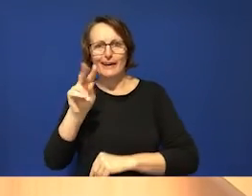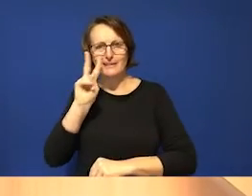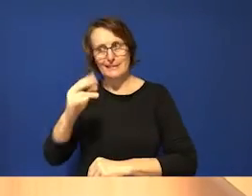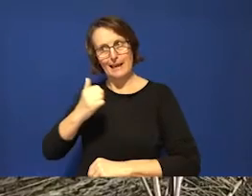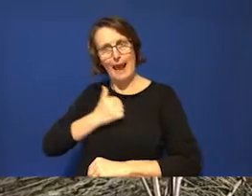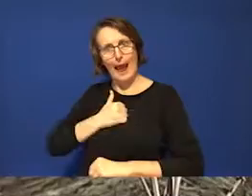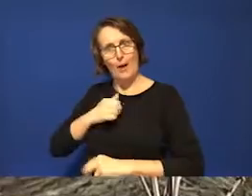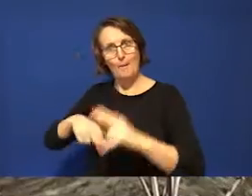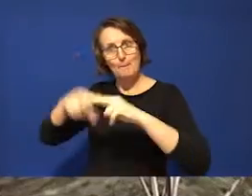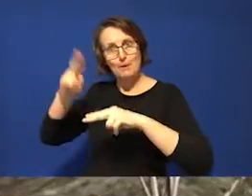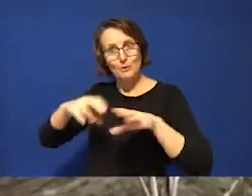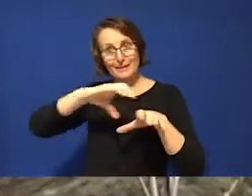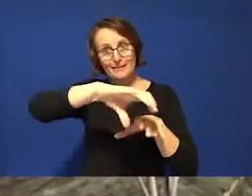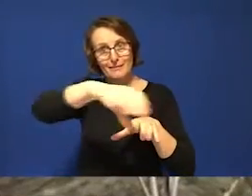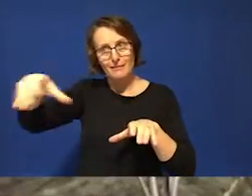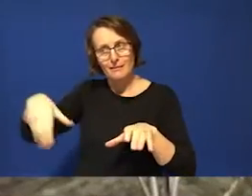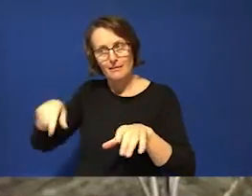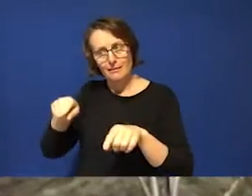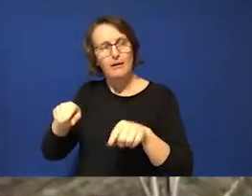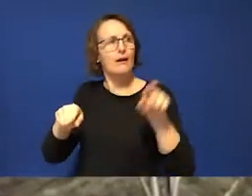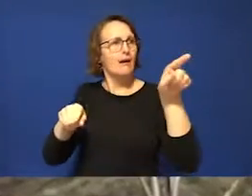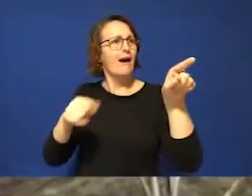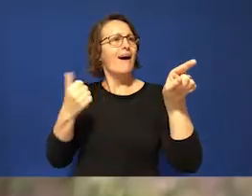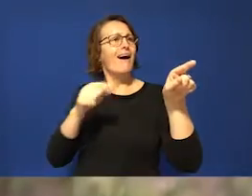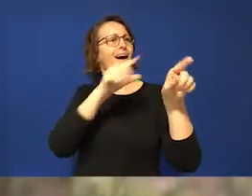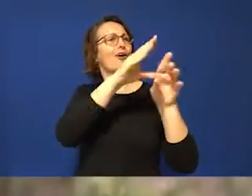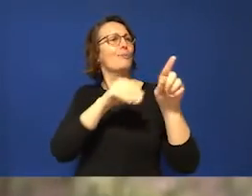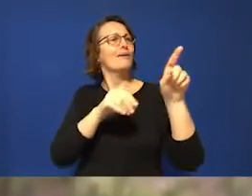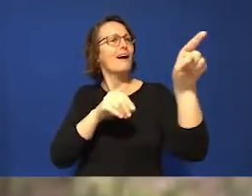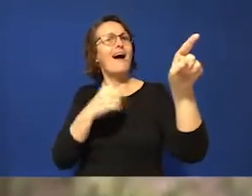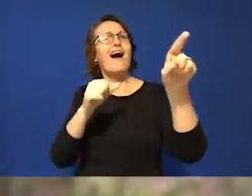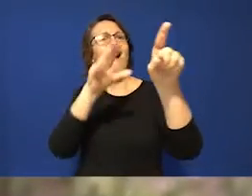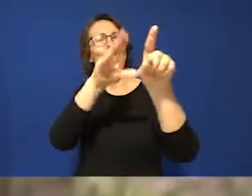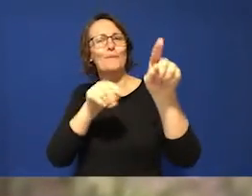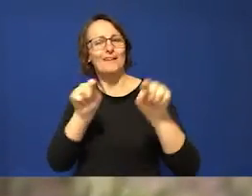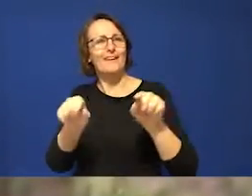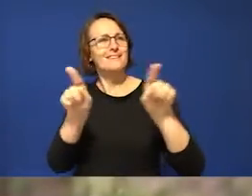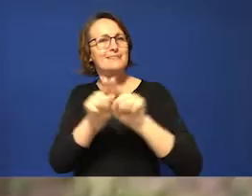but there are things there that you can see that learns from the history of architecture,